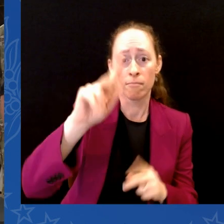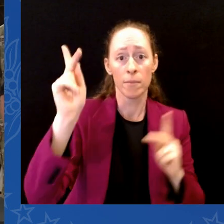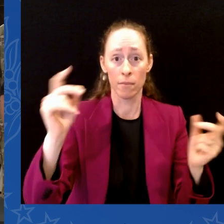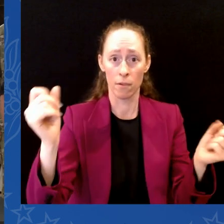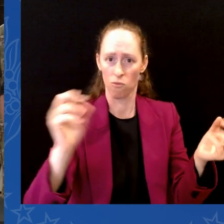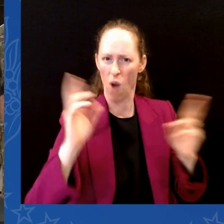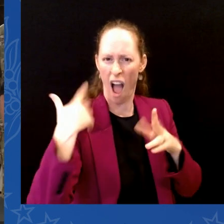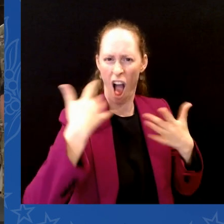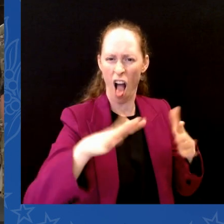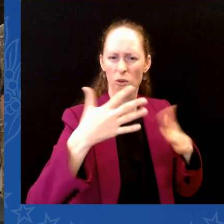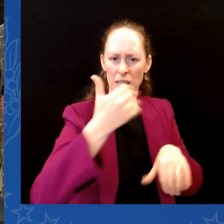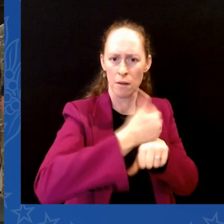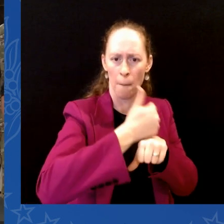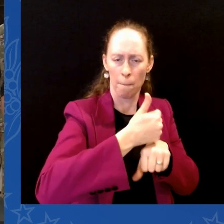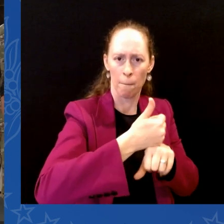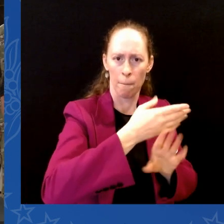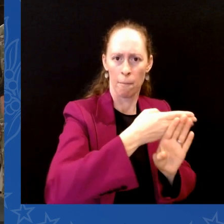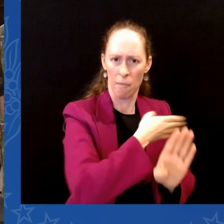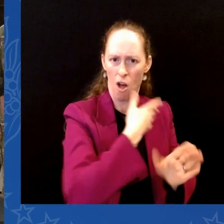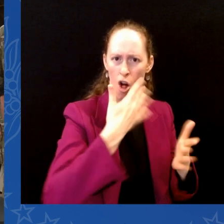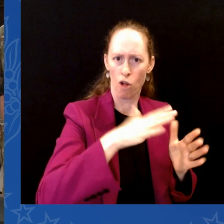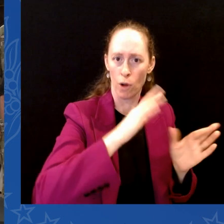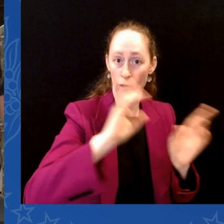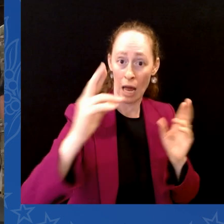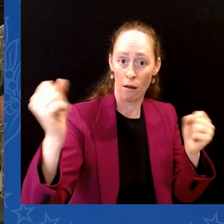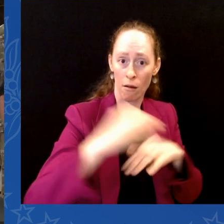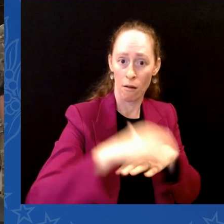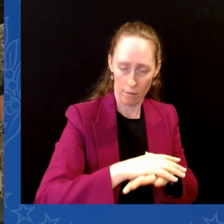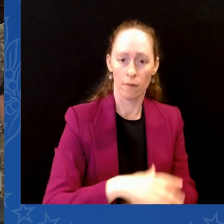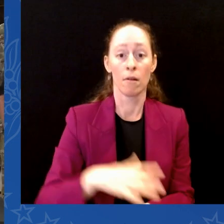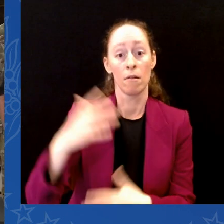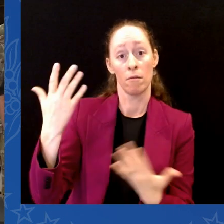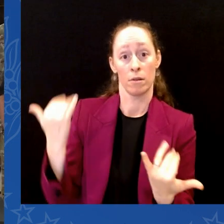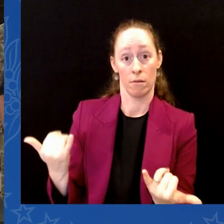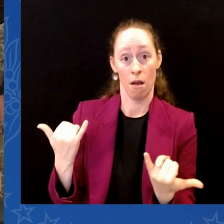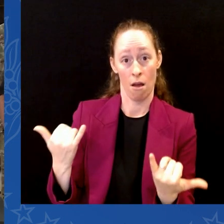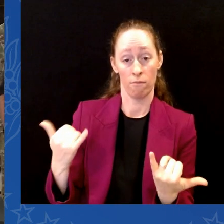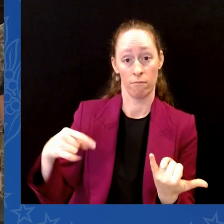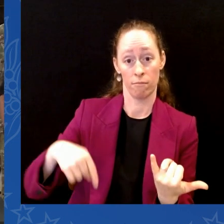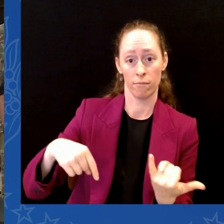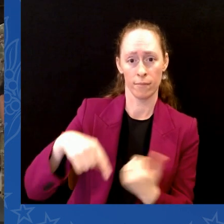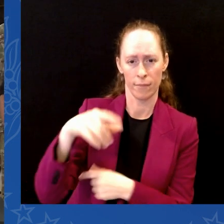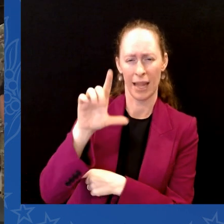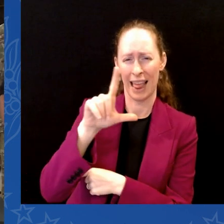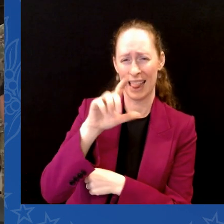that has power here in Lee County. Of course, one of the hardest hit areas, Florida Power and Light,